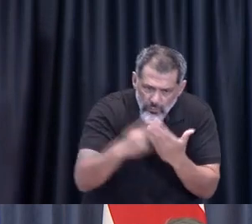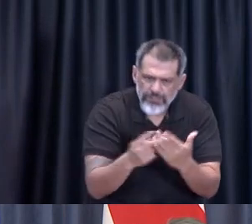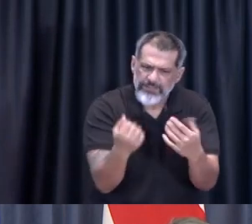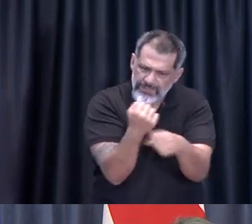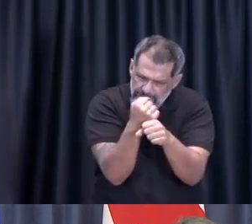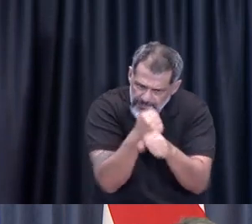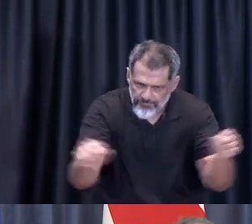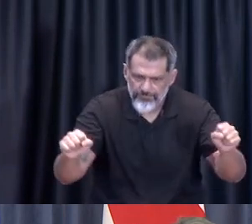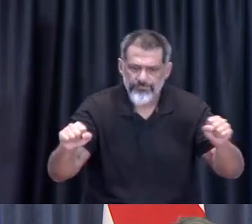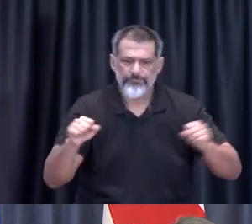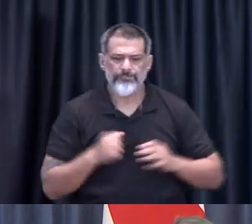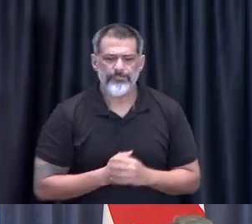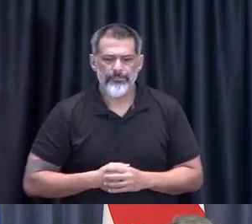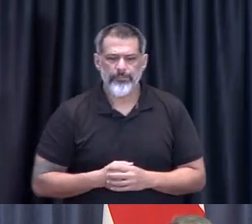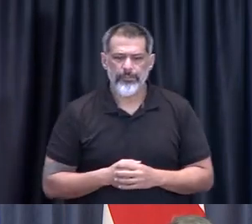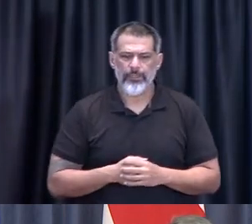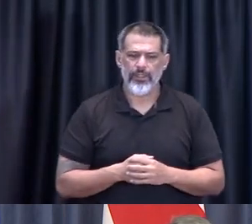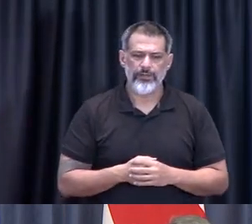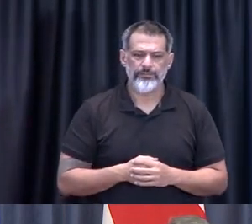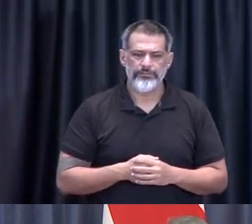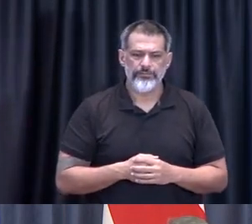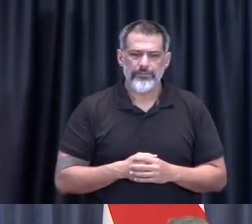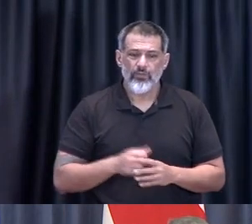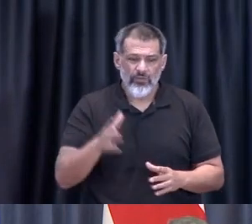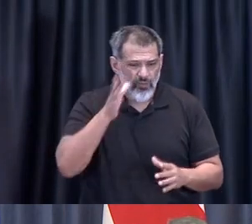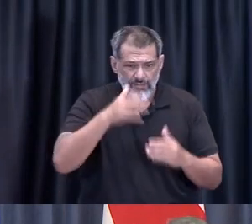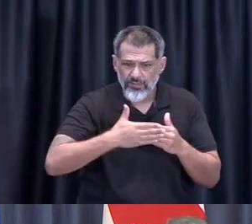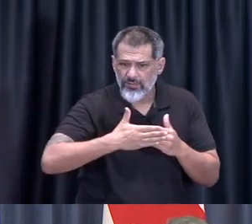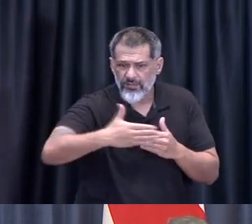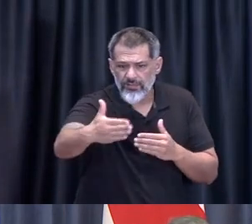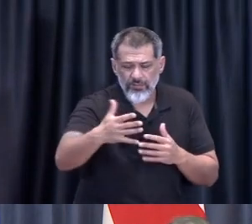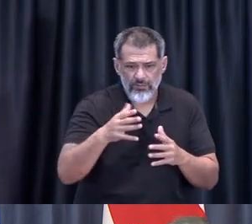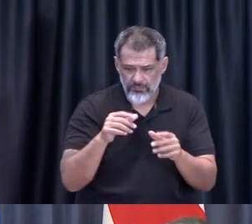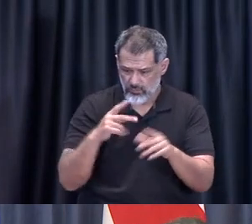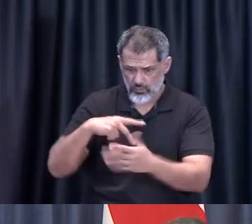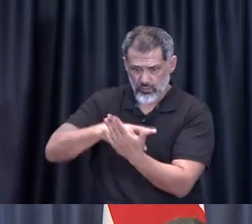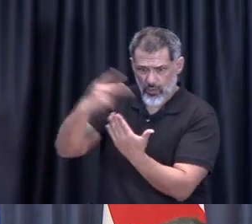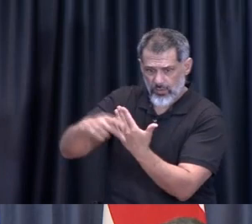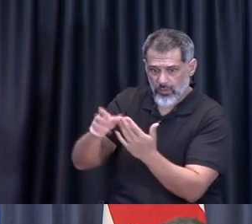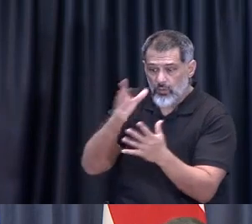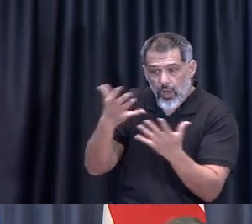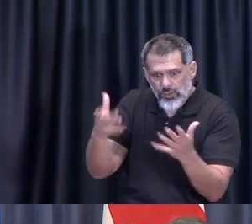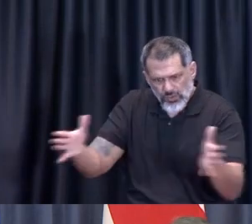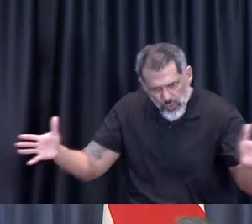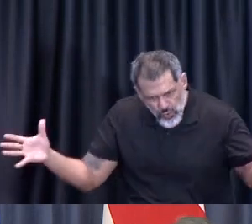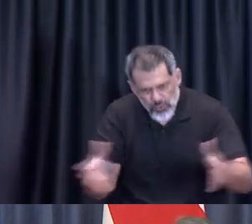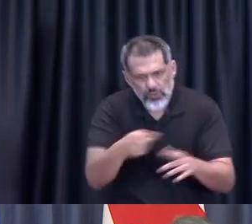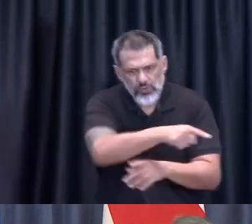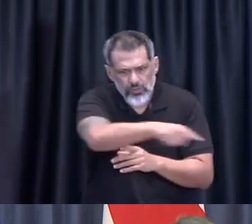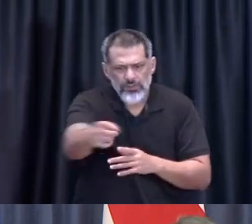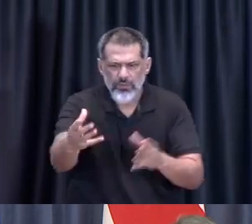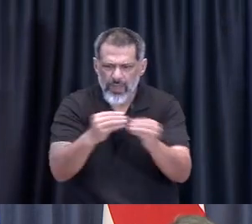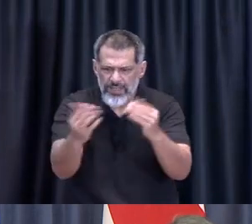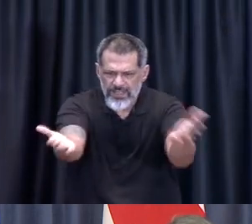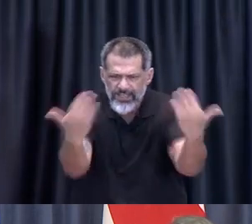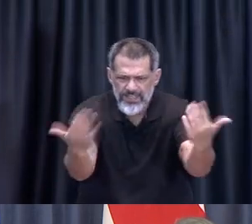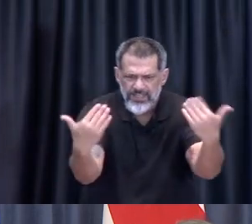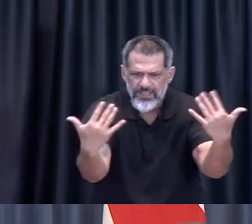in terms of the timing of it. But we'll be doing some things like that in order to help promote people using and patronizing and supporting